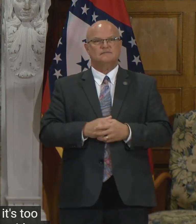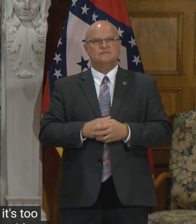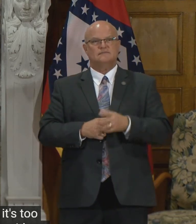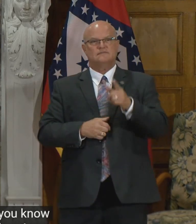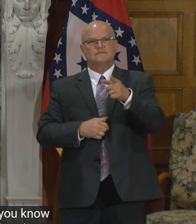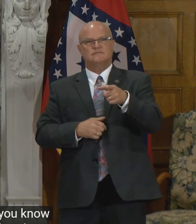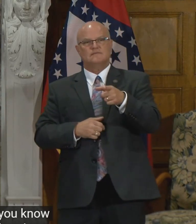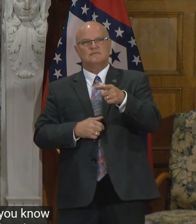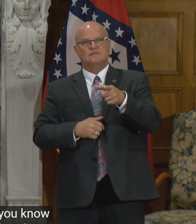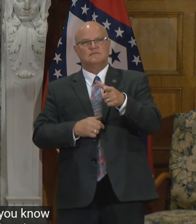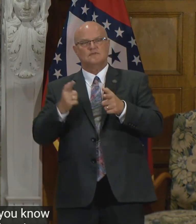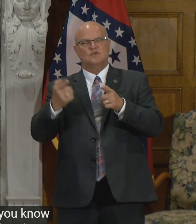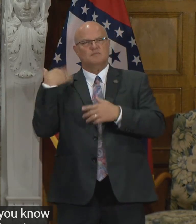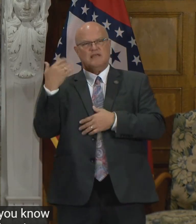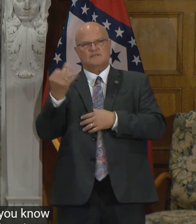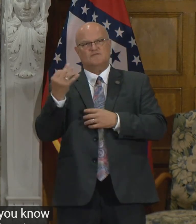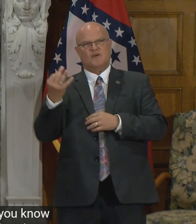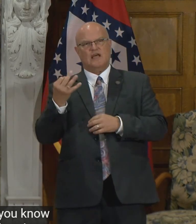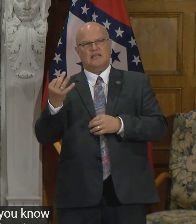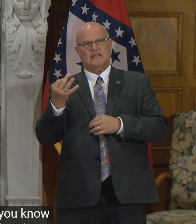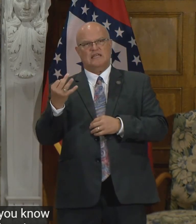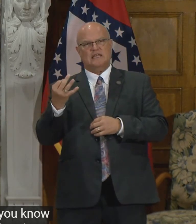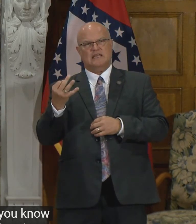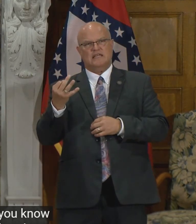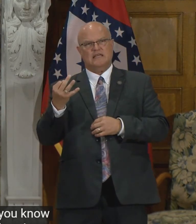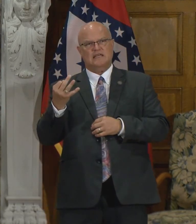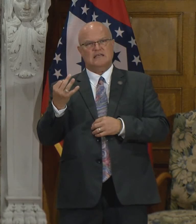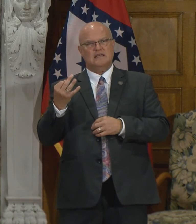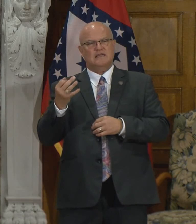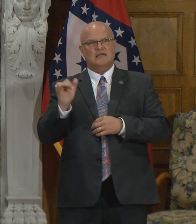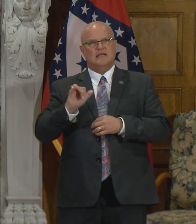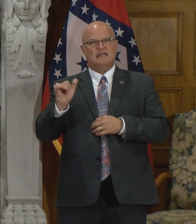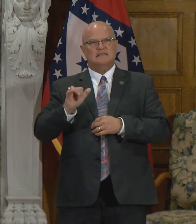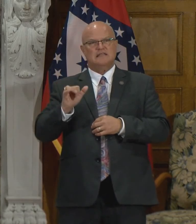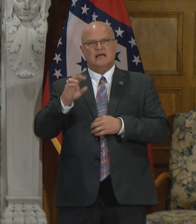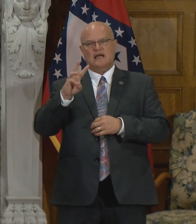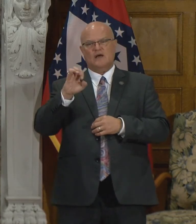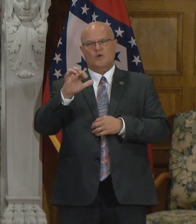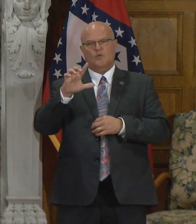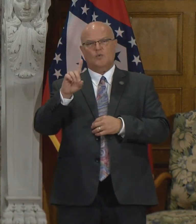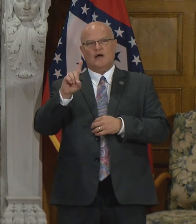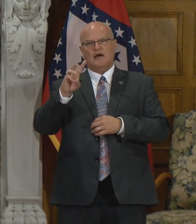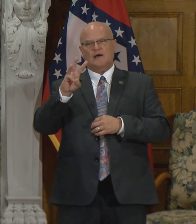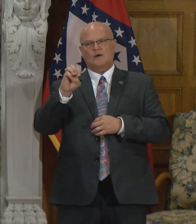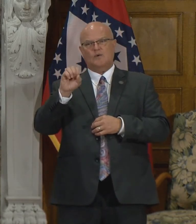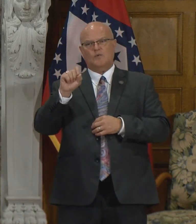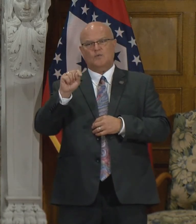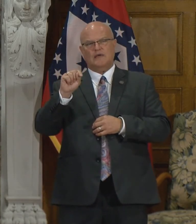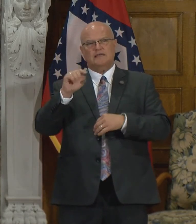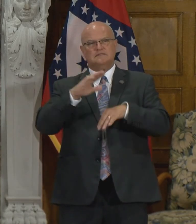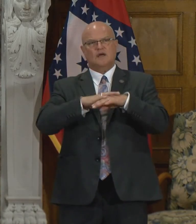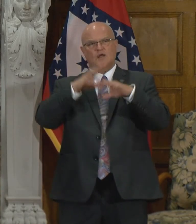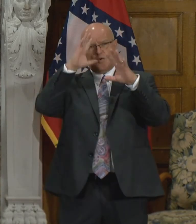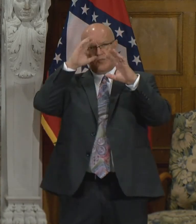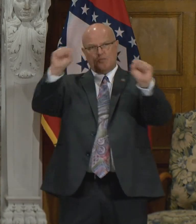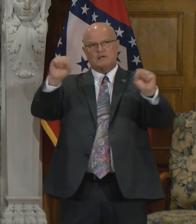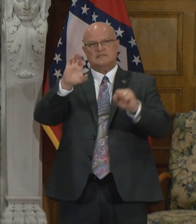Shooting this past Friday it it's like the Wild West on President Clinton Ave you've got two people gunning for